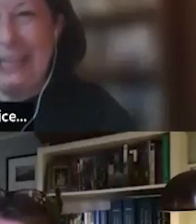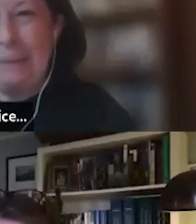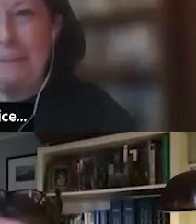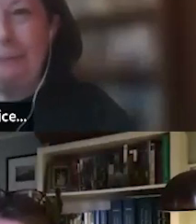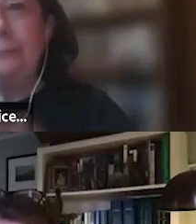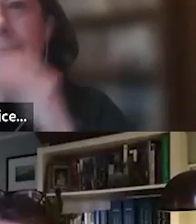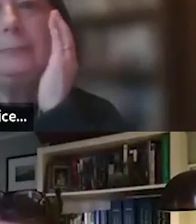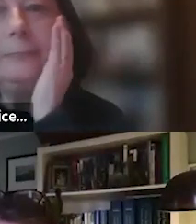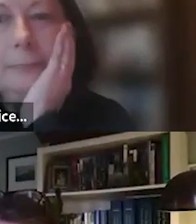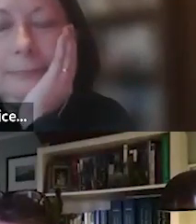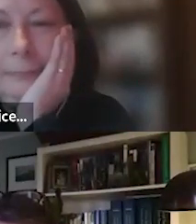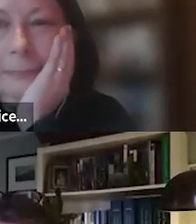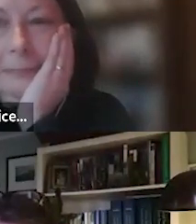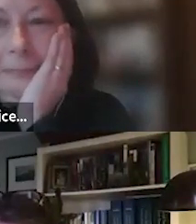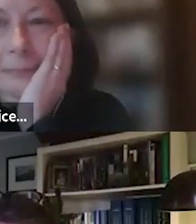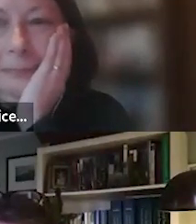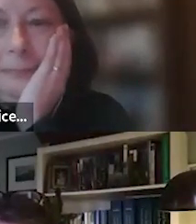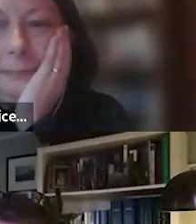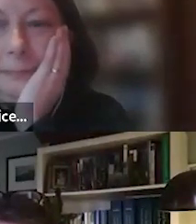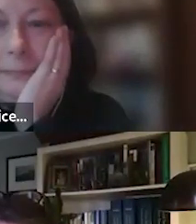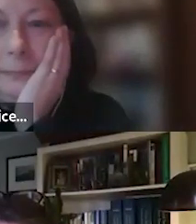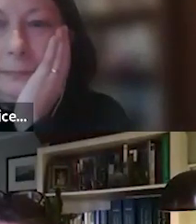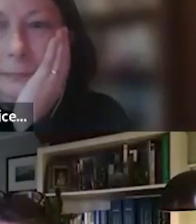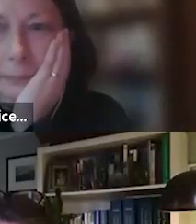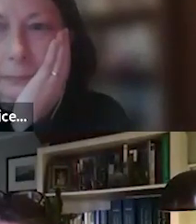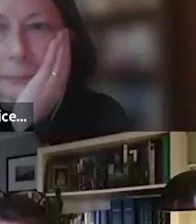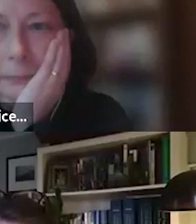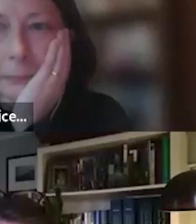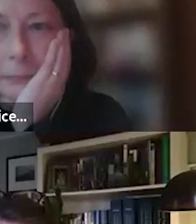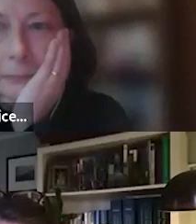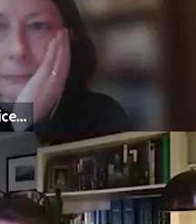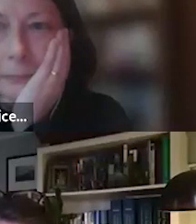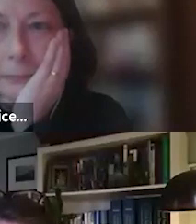that when you are working with individuals, you are supposed...